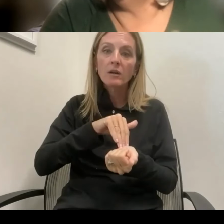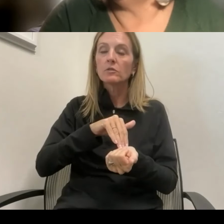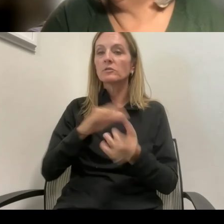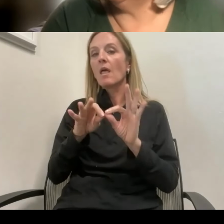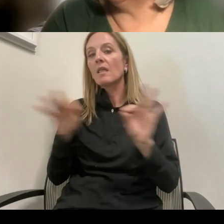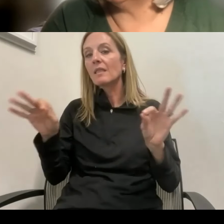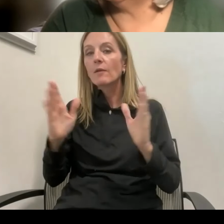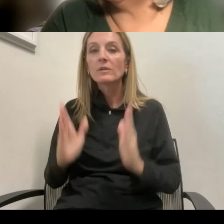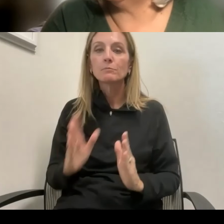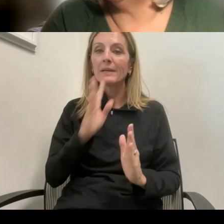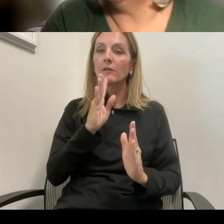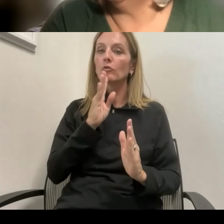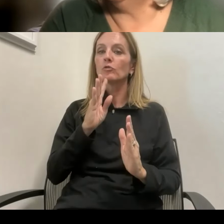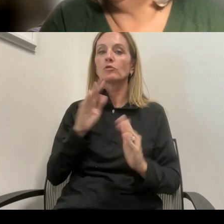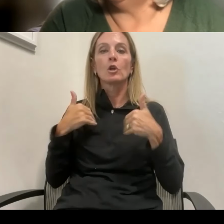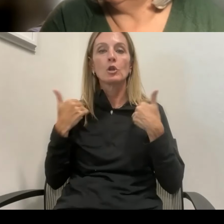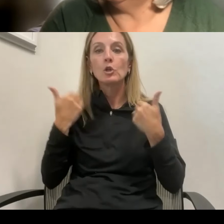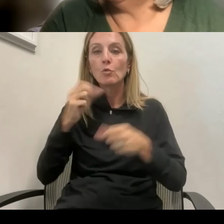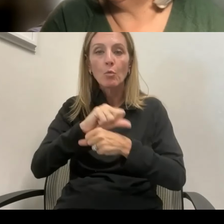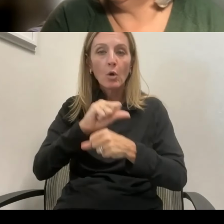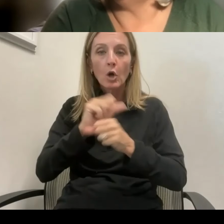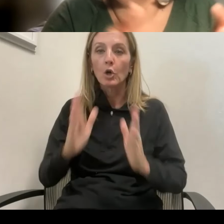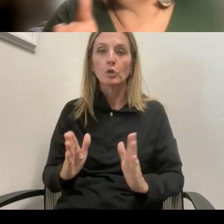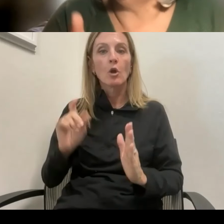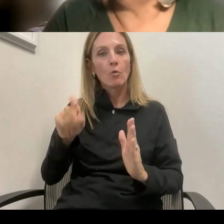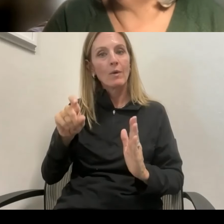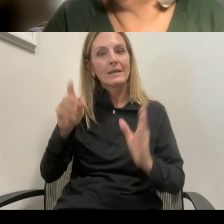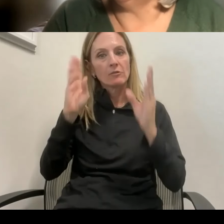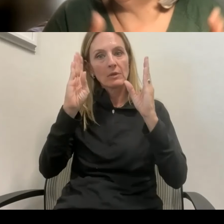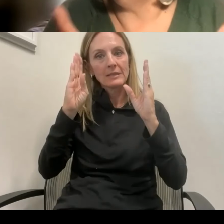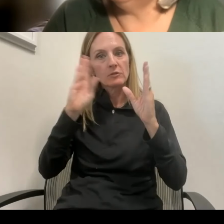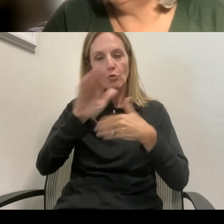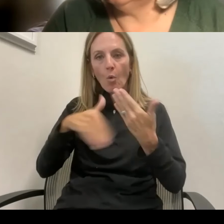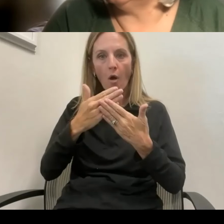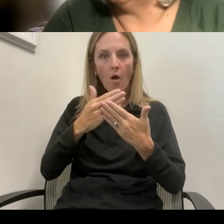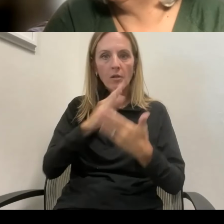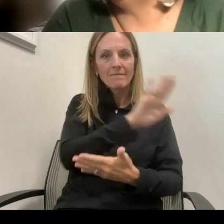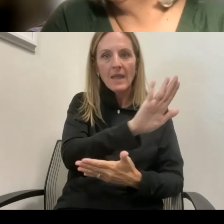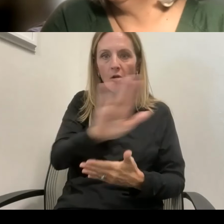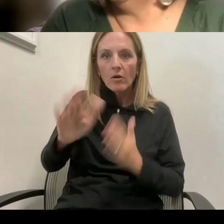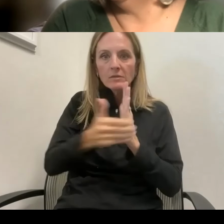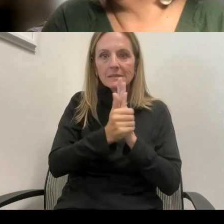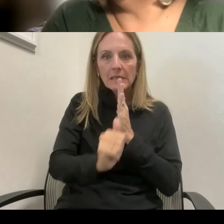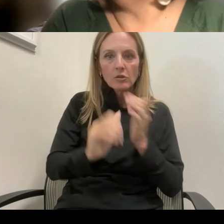the youth workers, yeah. And so how are we all, how do we all fit in here. It's not